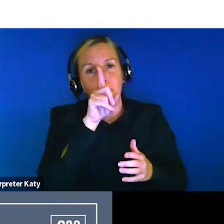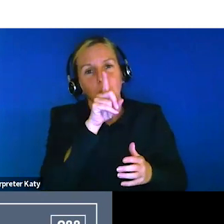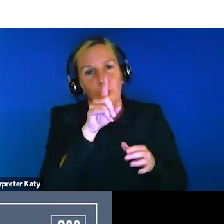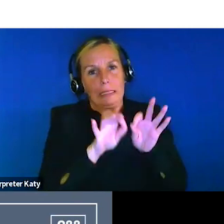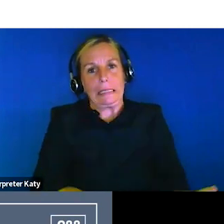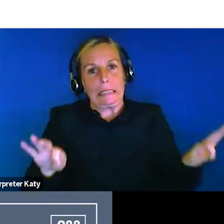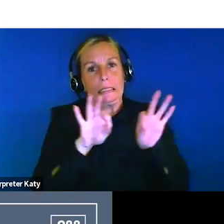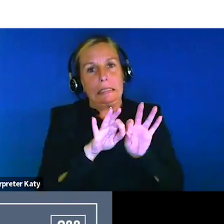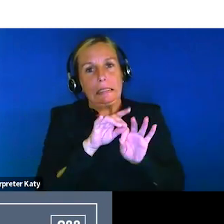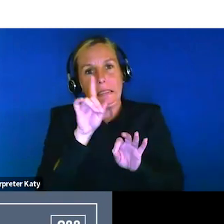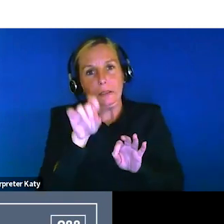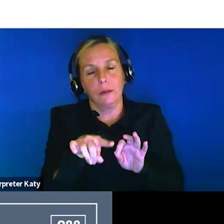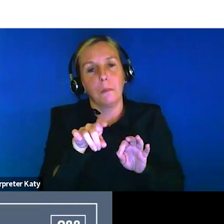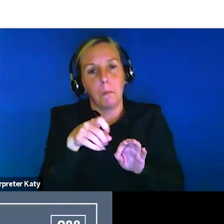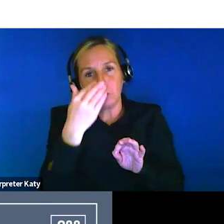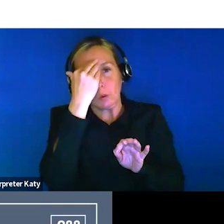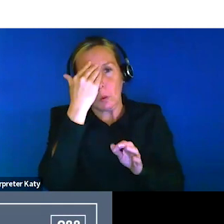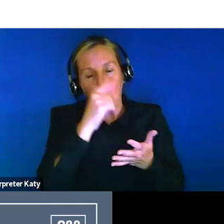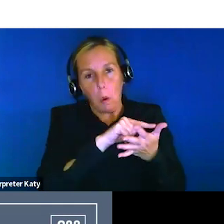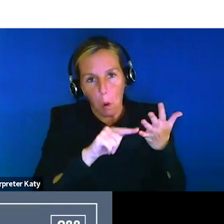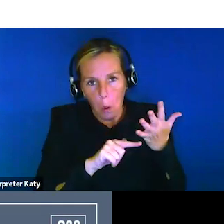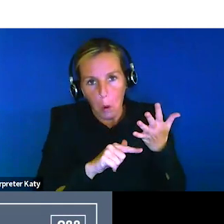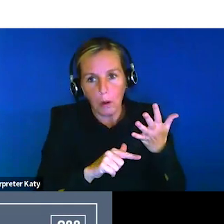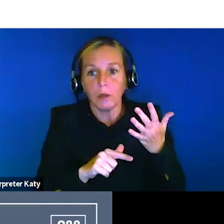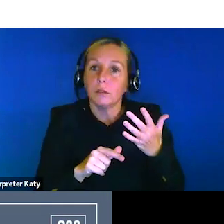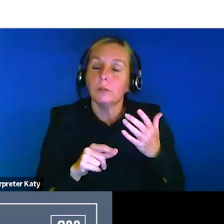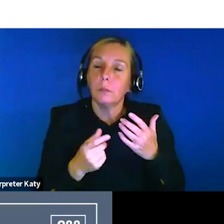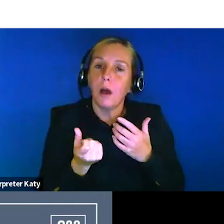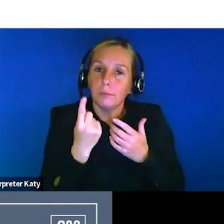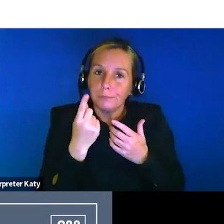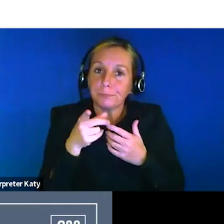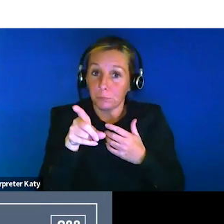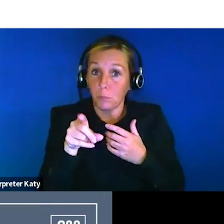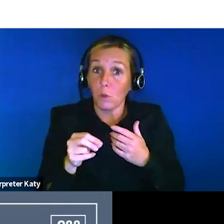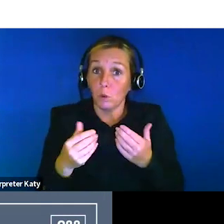And what I think is starting to happen is you do have the the is always